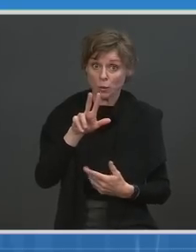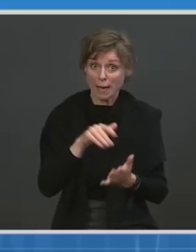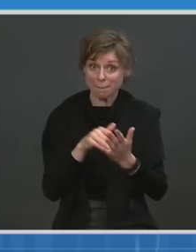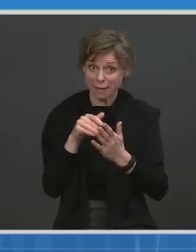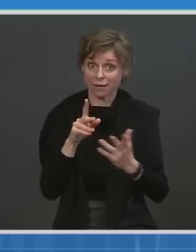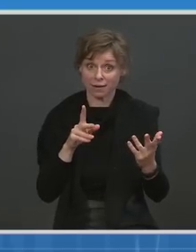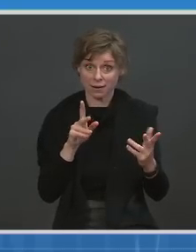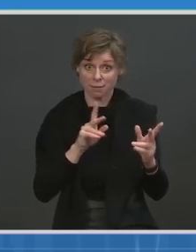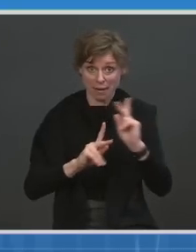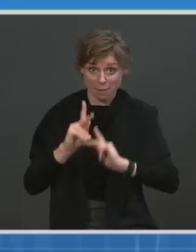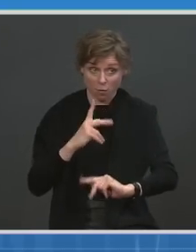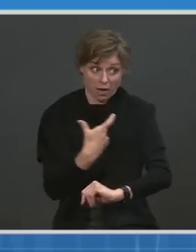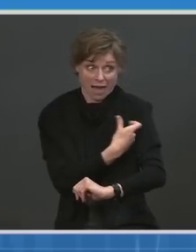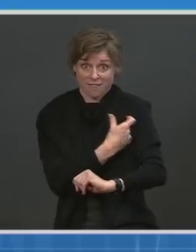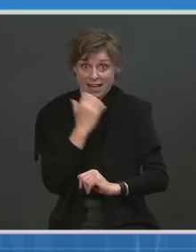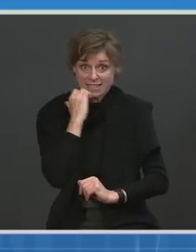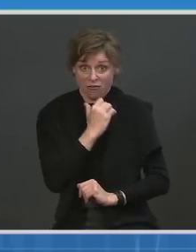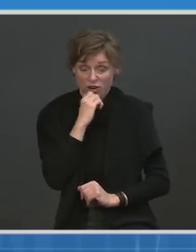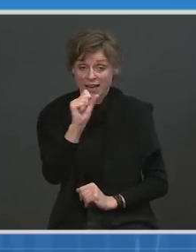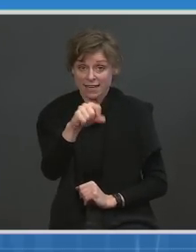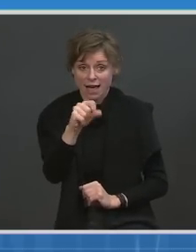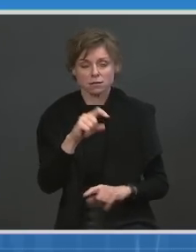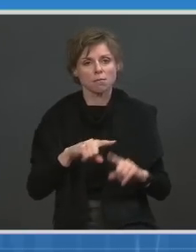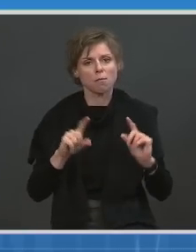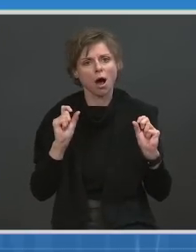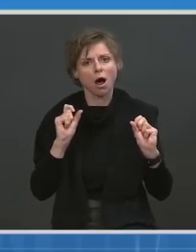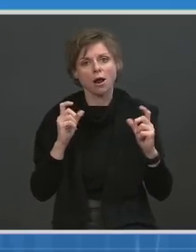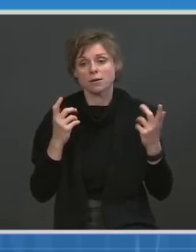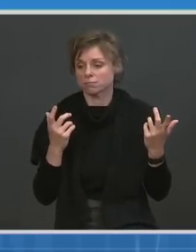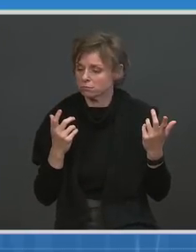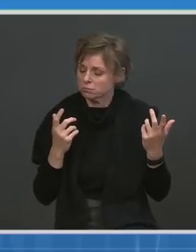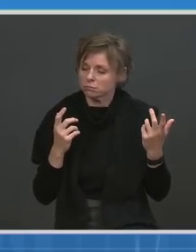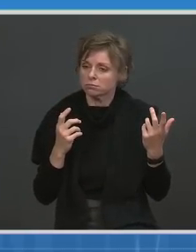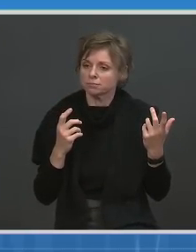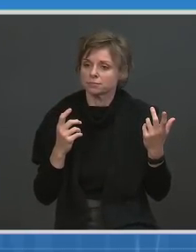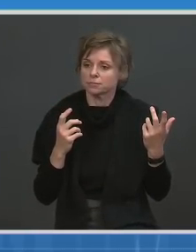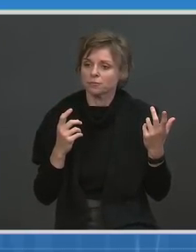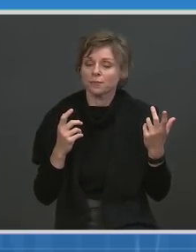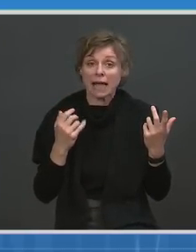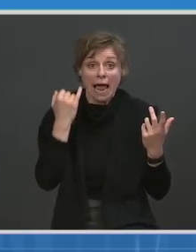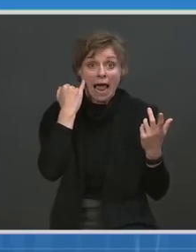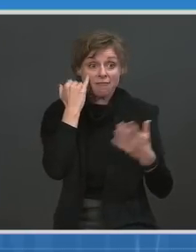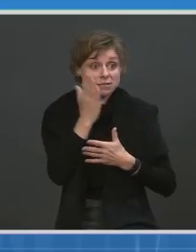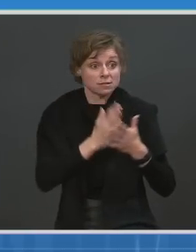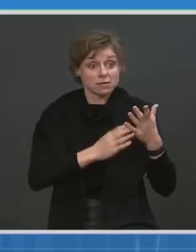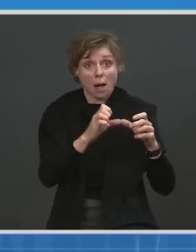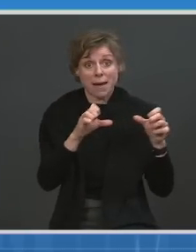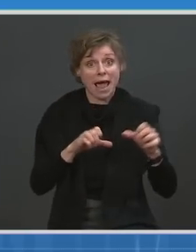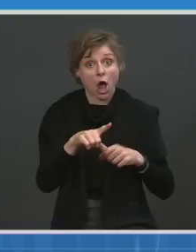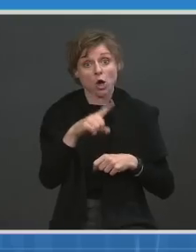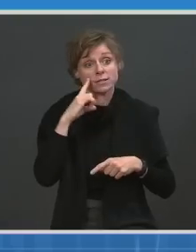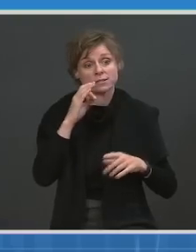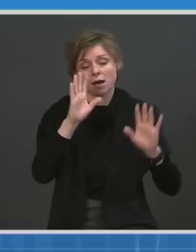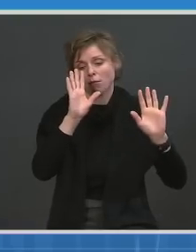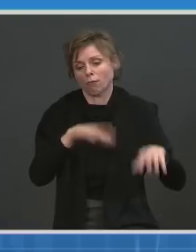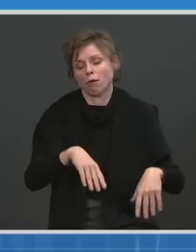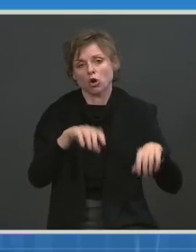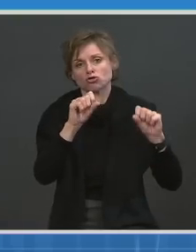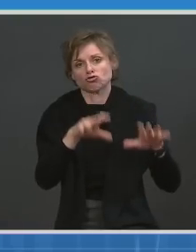That could be overcome if certain areas pull back prematurely on the mitigation and public